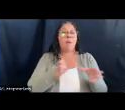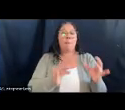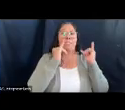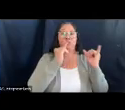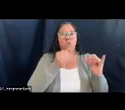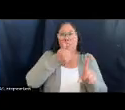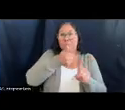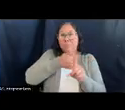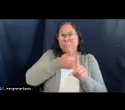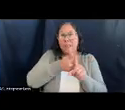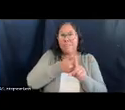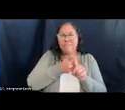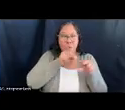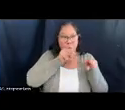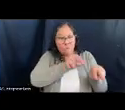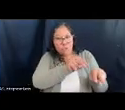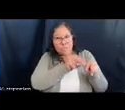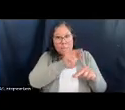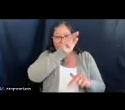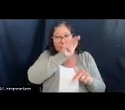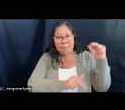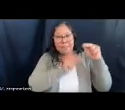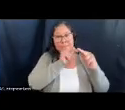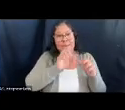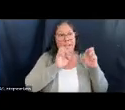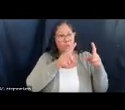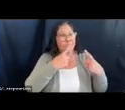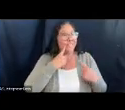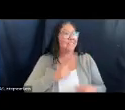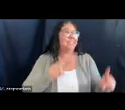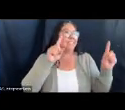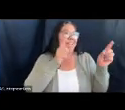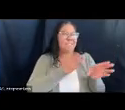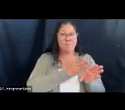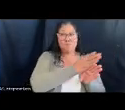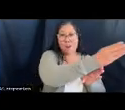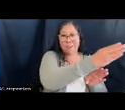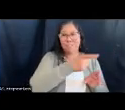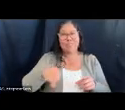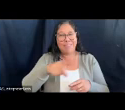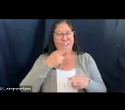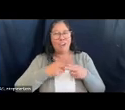the building educational success together branch. They call that the best branch um